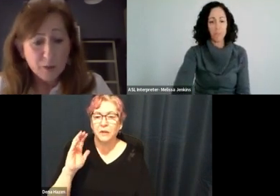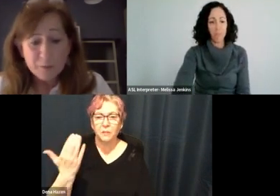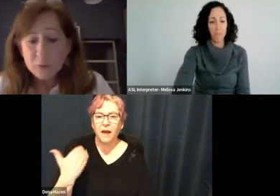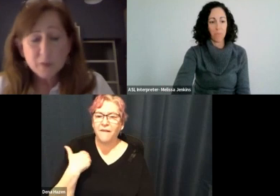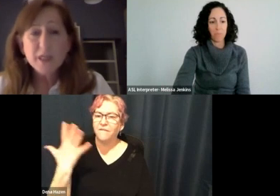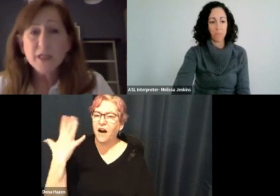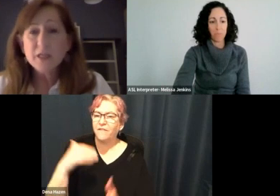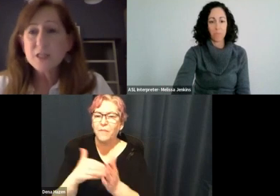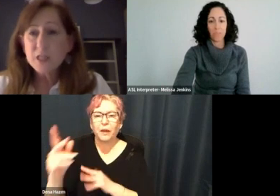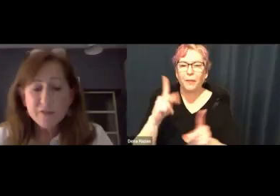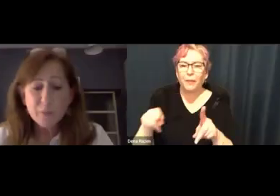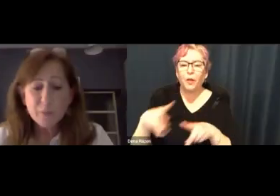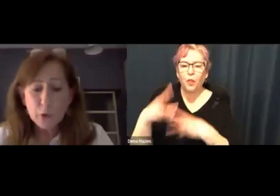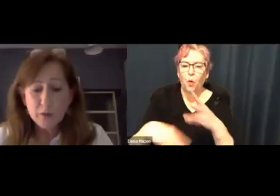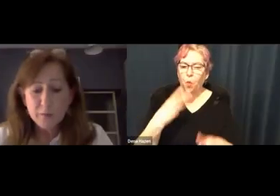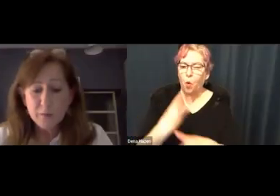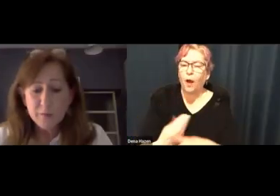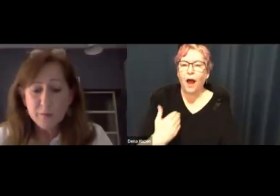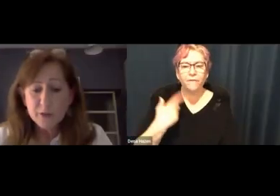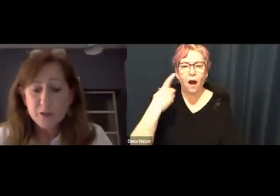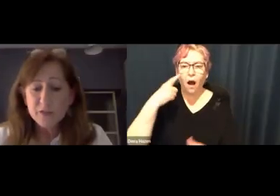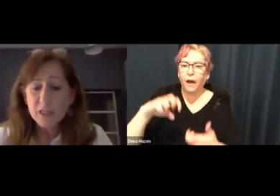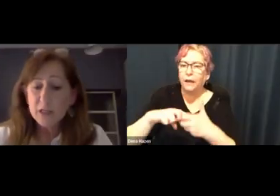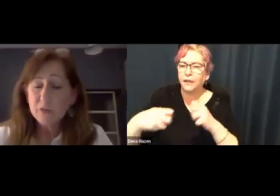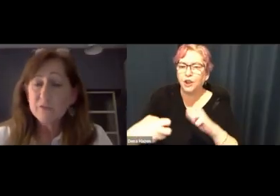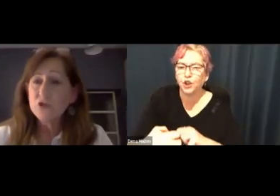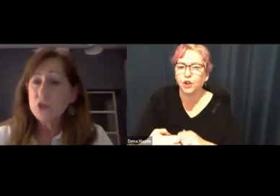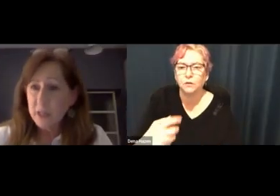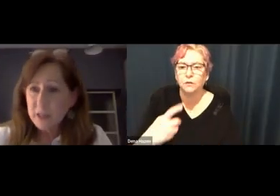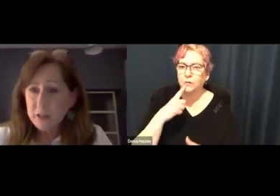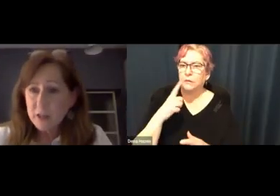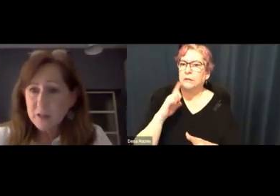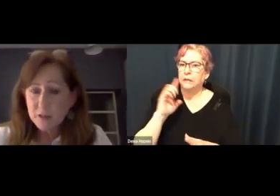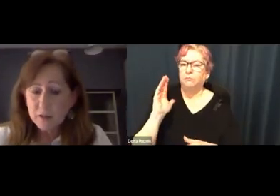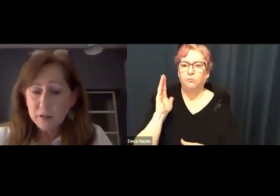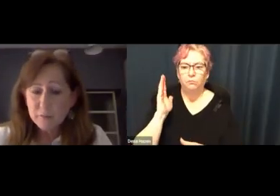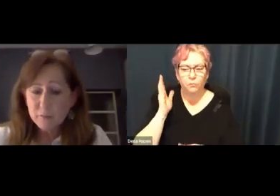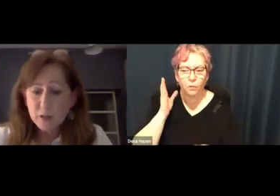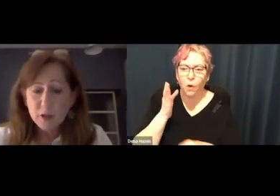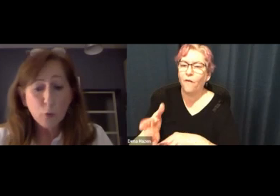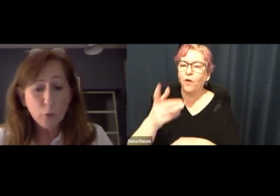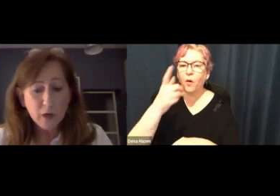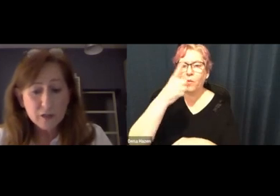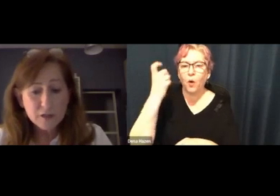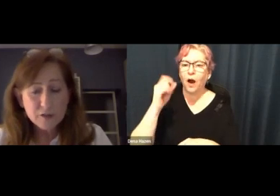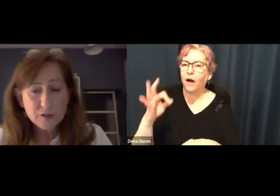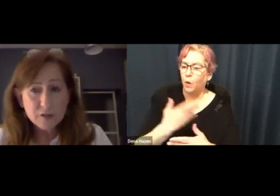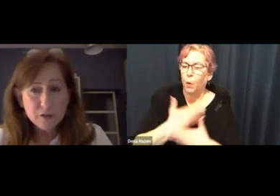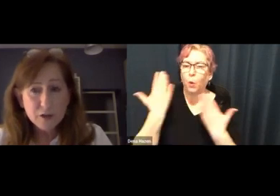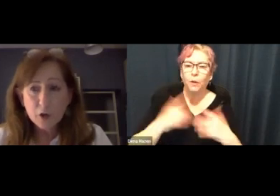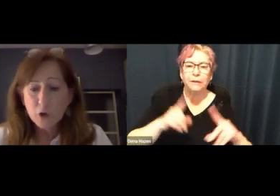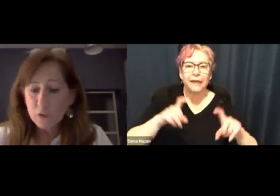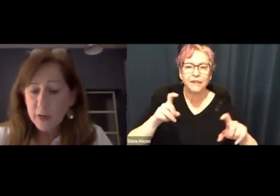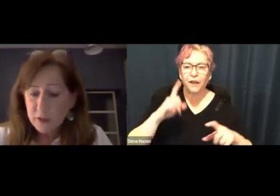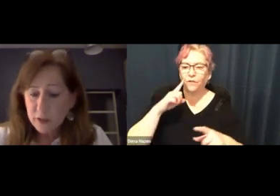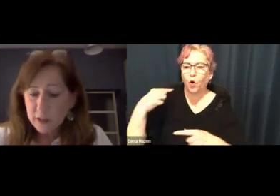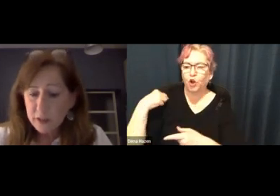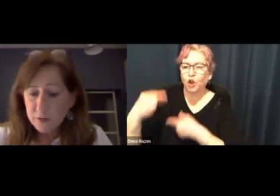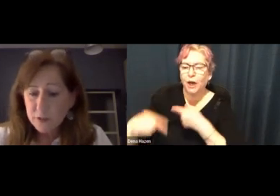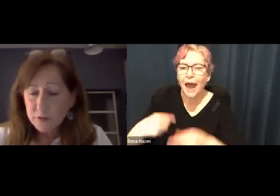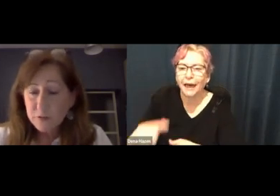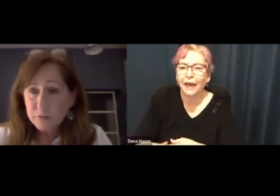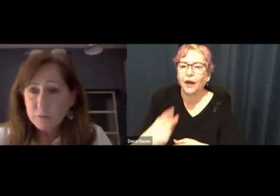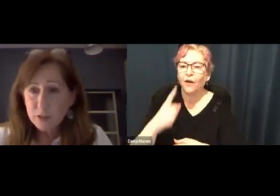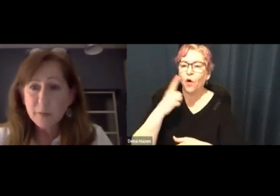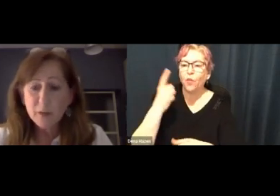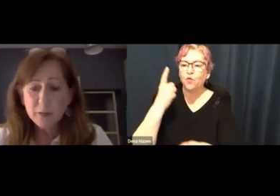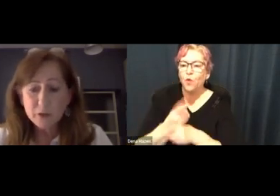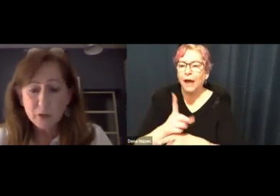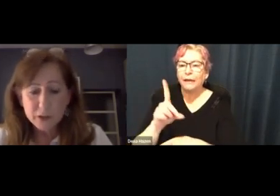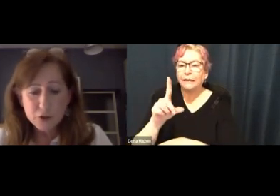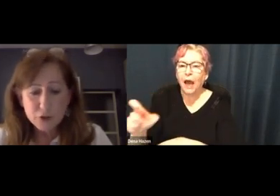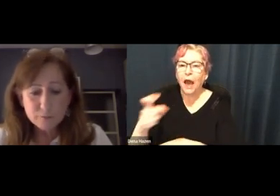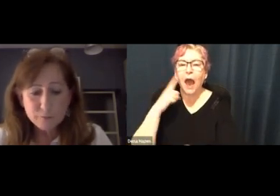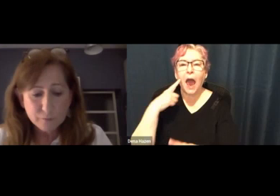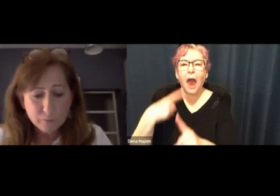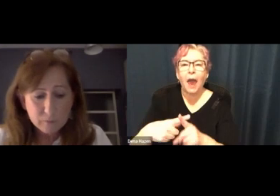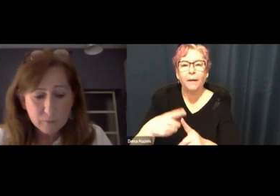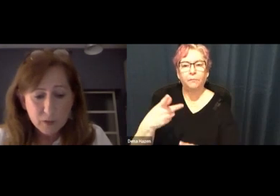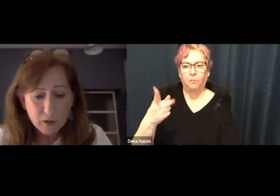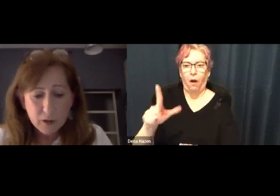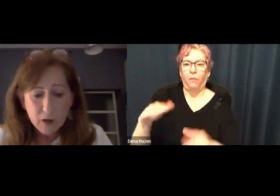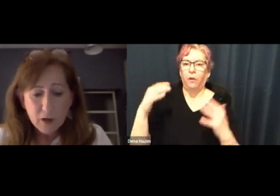but probably it's even more because of a lack of genetic testing, awareness, correct diagnosis and public knowledge.